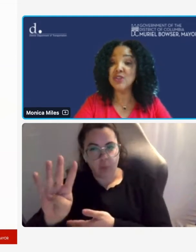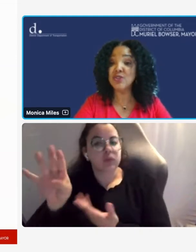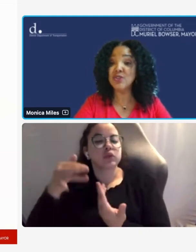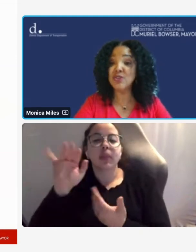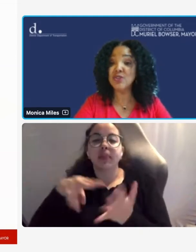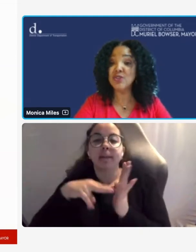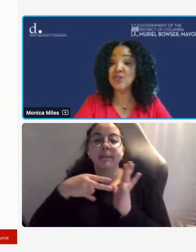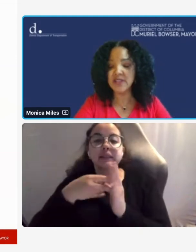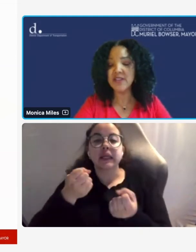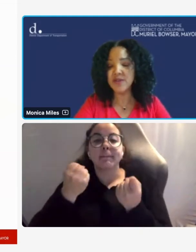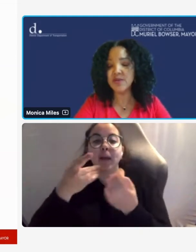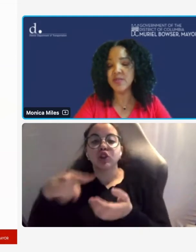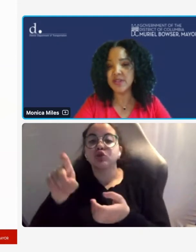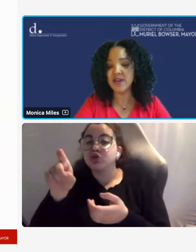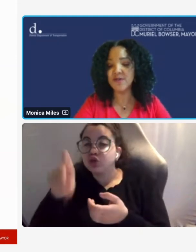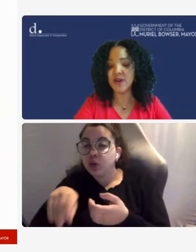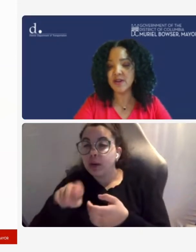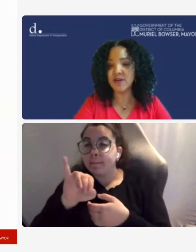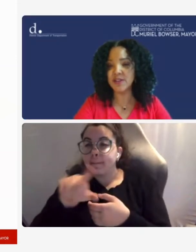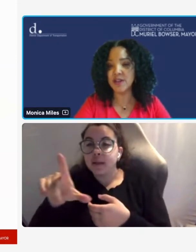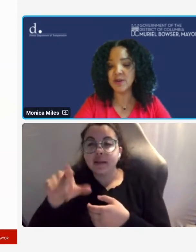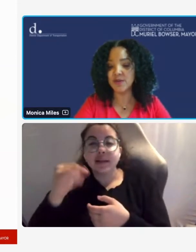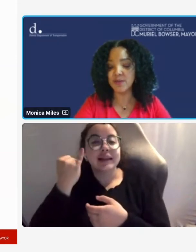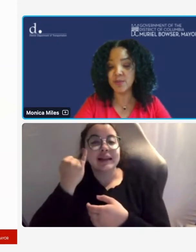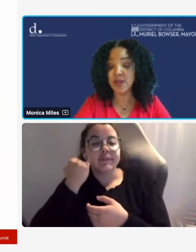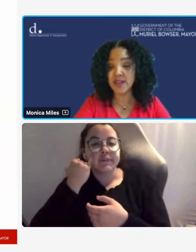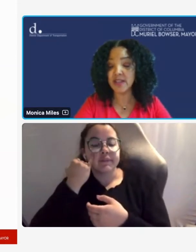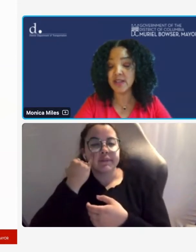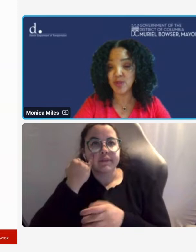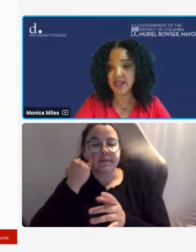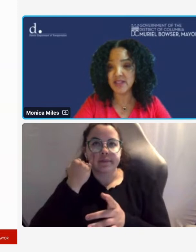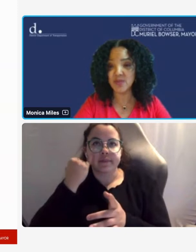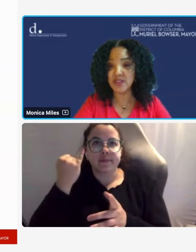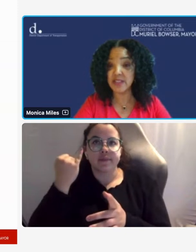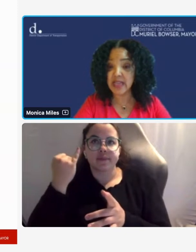that you should have built if you were billing a farc you know billing in compliance with the